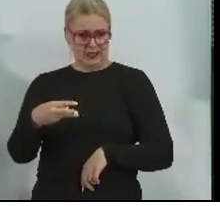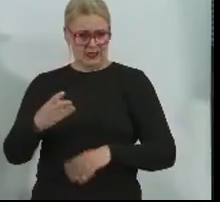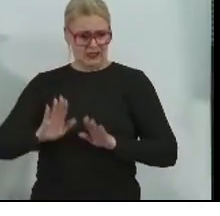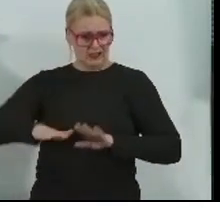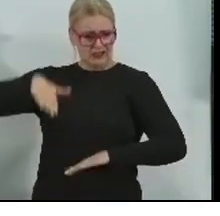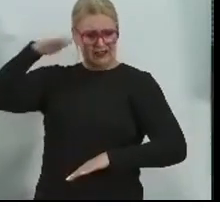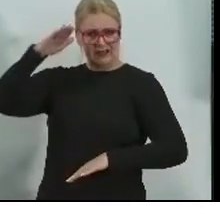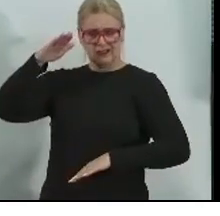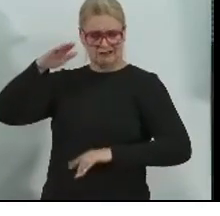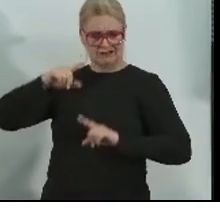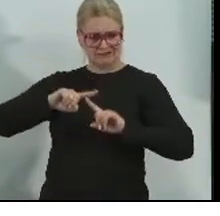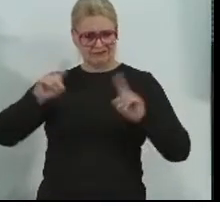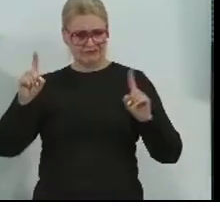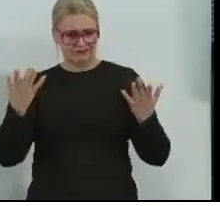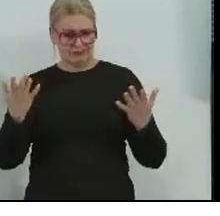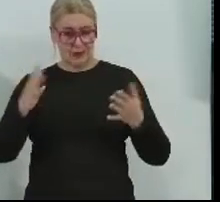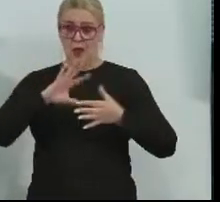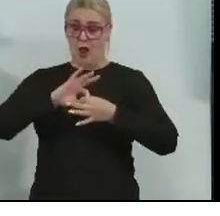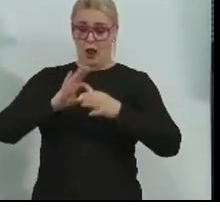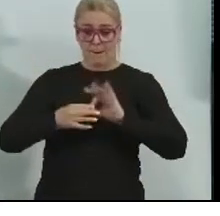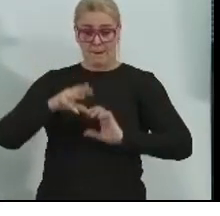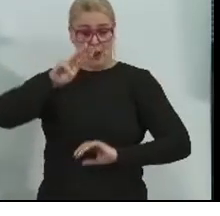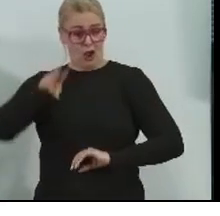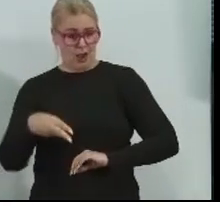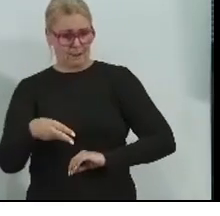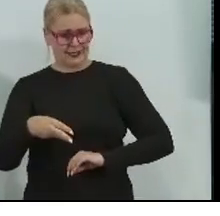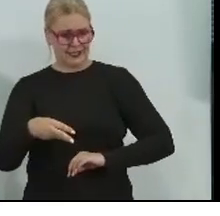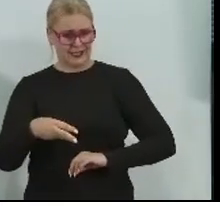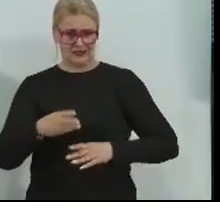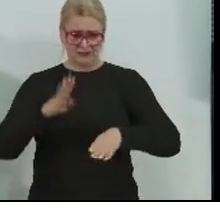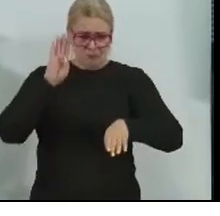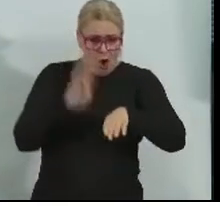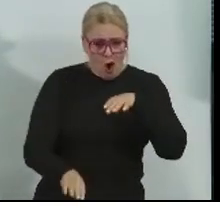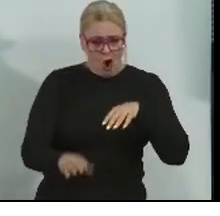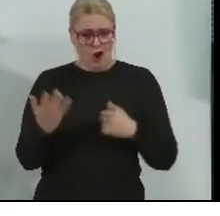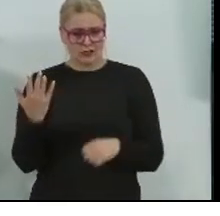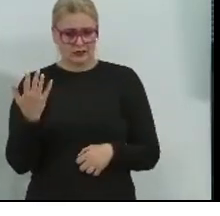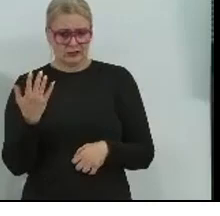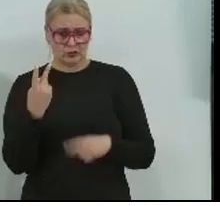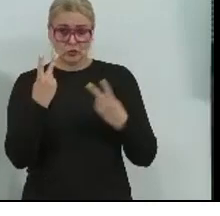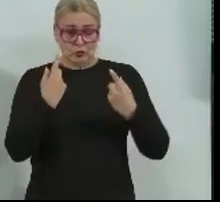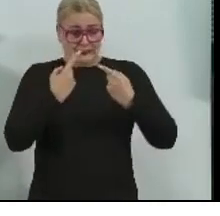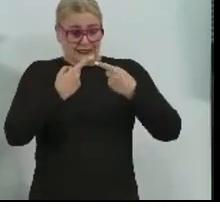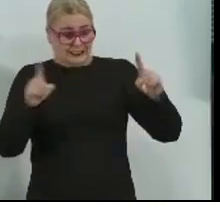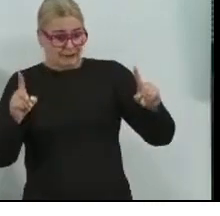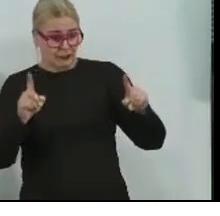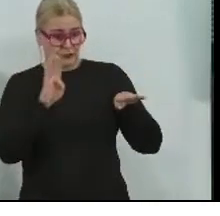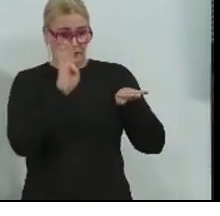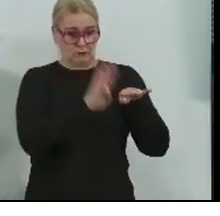what Channel 4 has helped to propagate and grow is that sense of social perspective